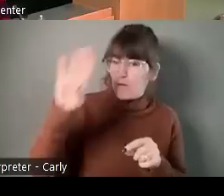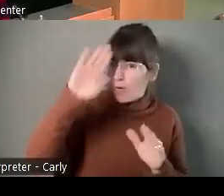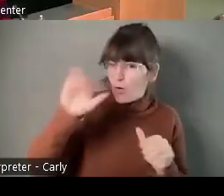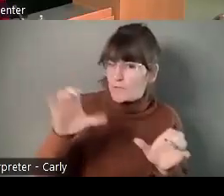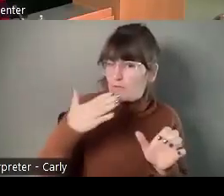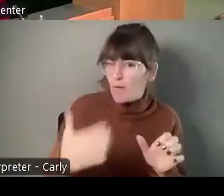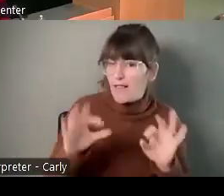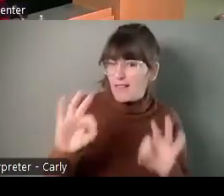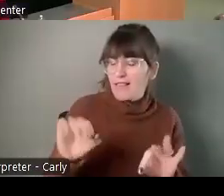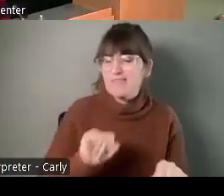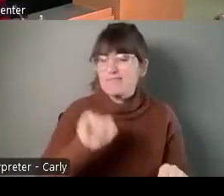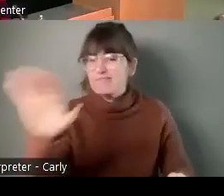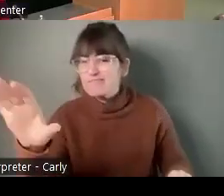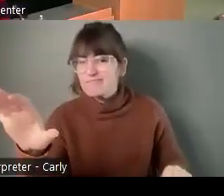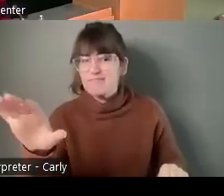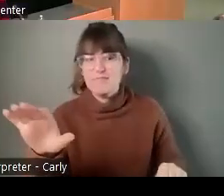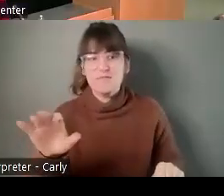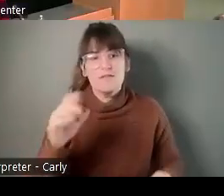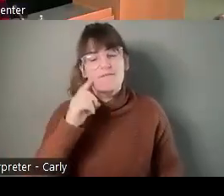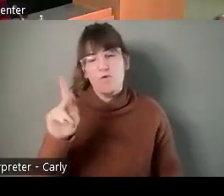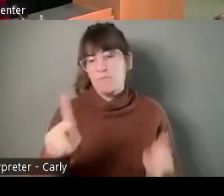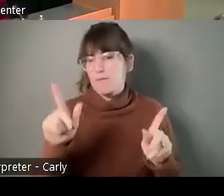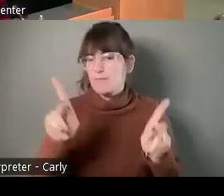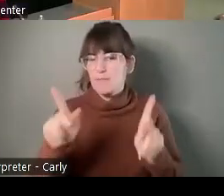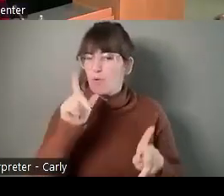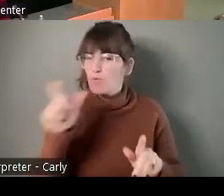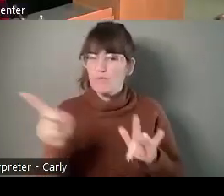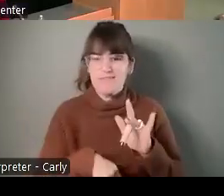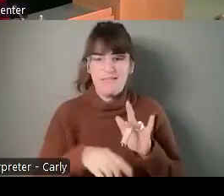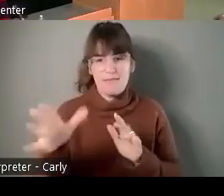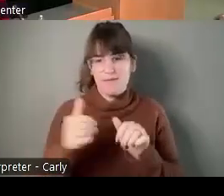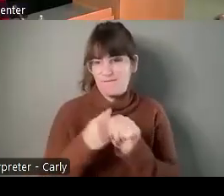the folks who didn't make it to their follow-up appointments. And what that study found is that